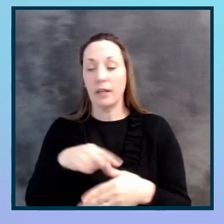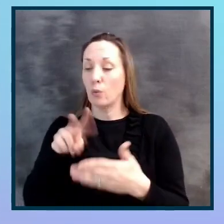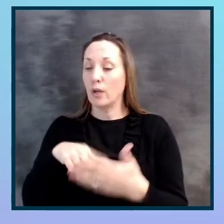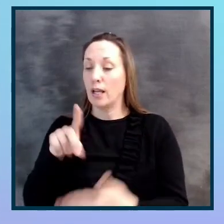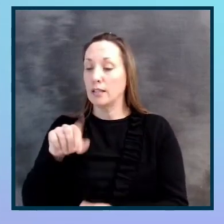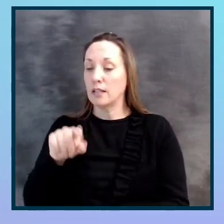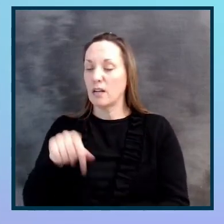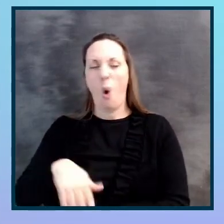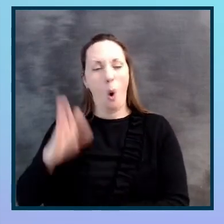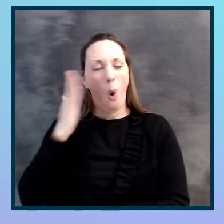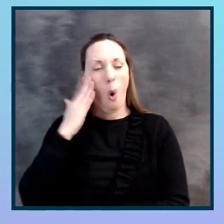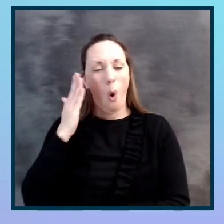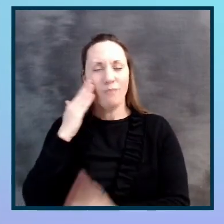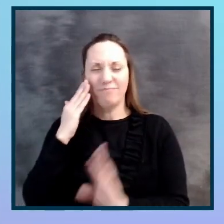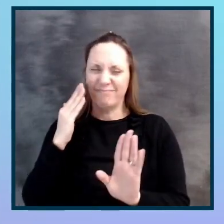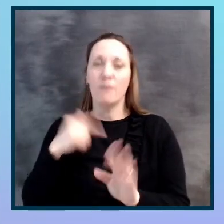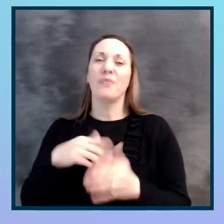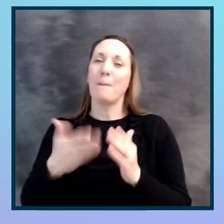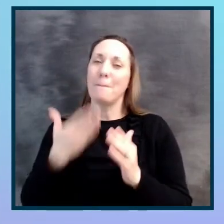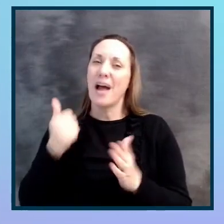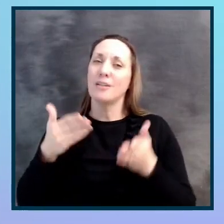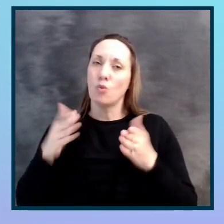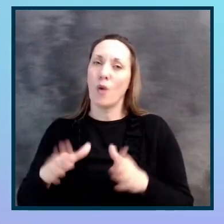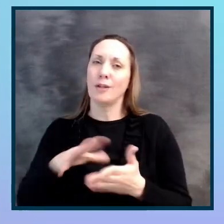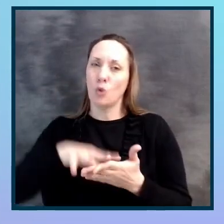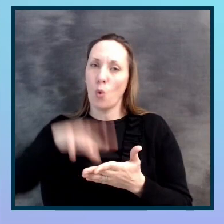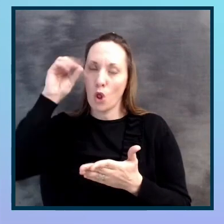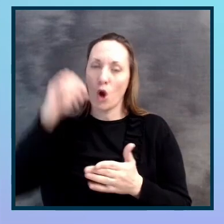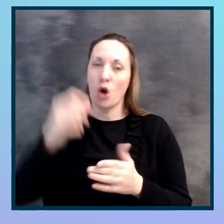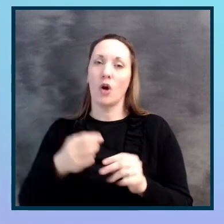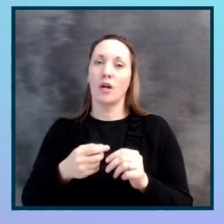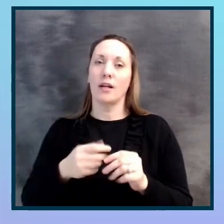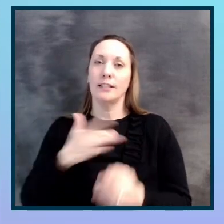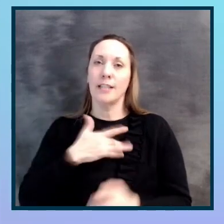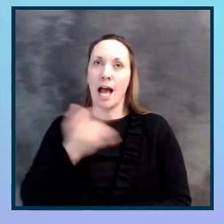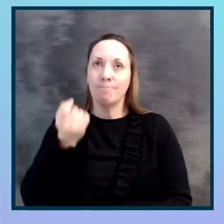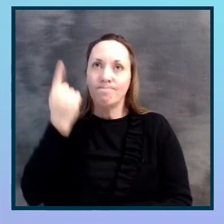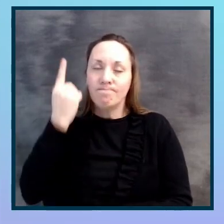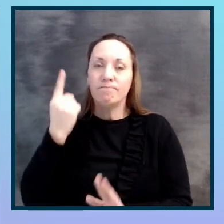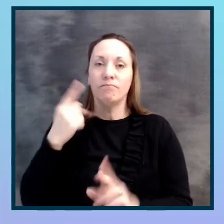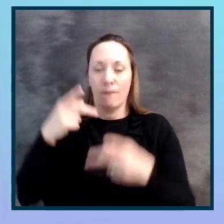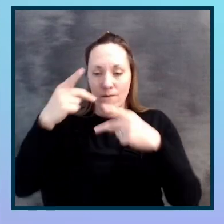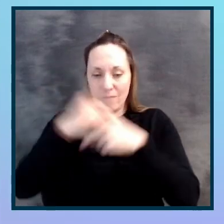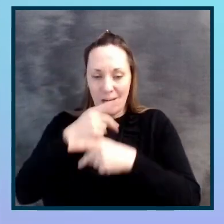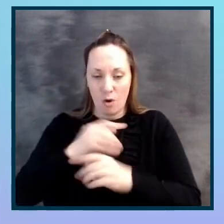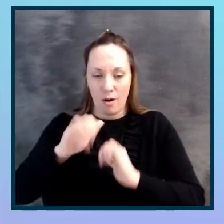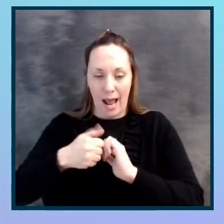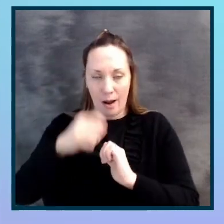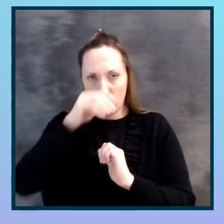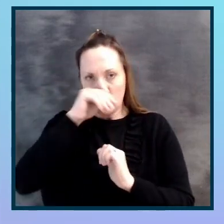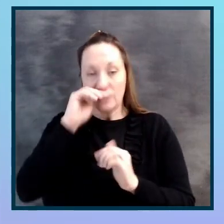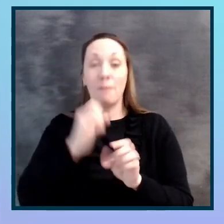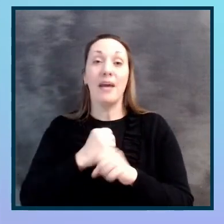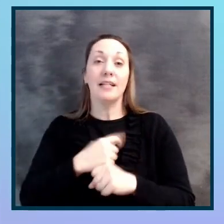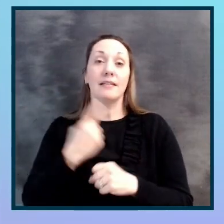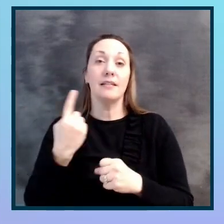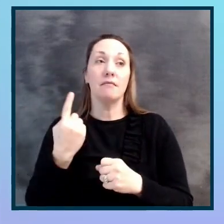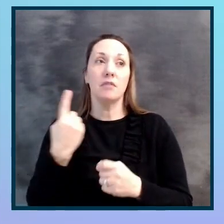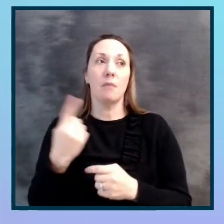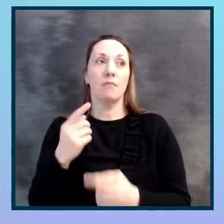Like the best way to learn and to build empathy and like figure out how to like make something work right,